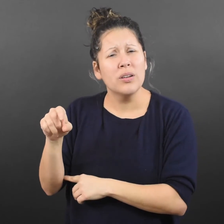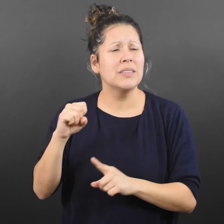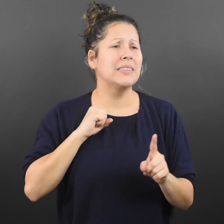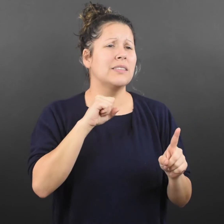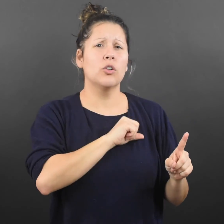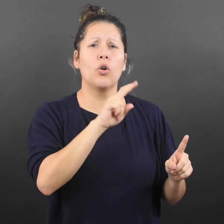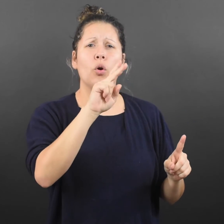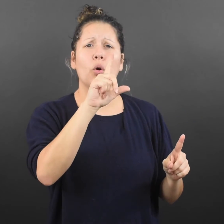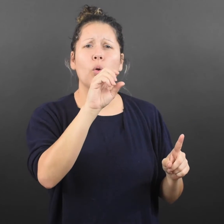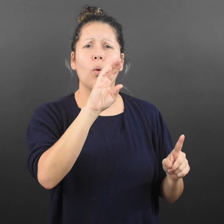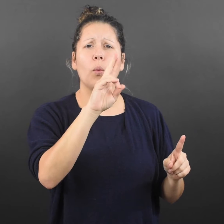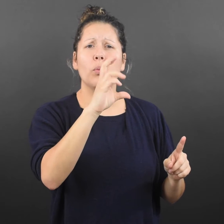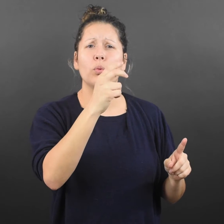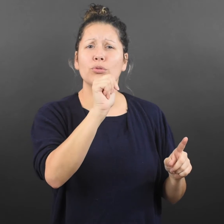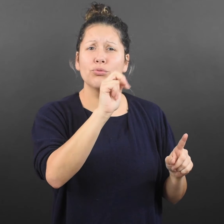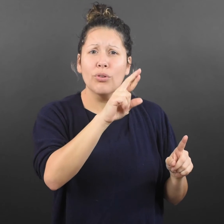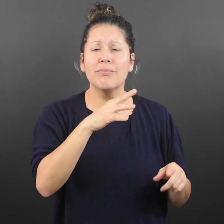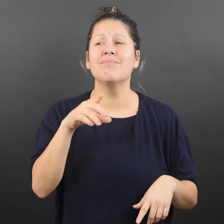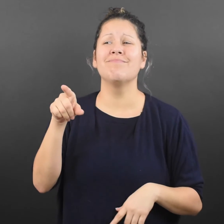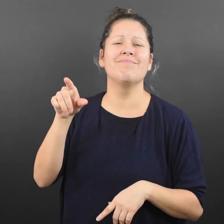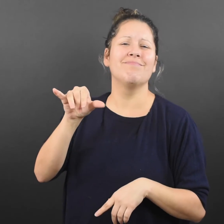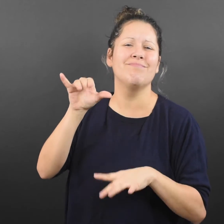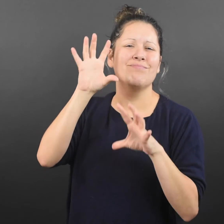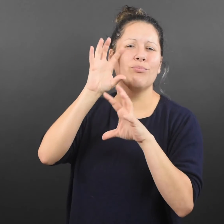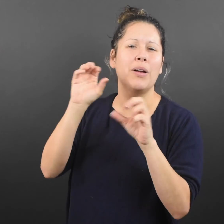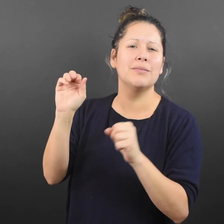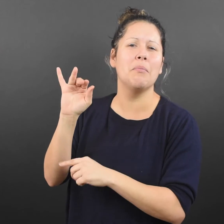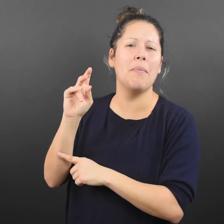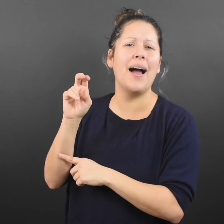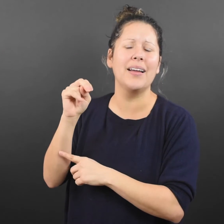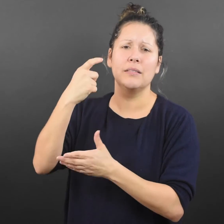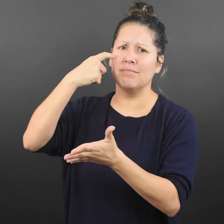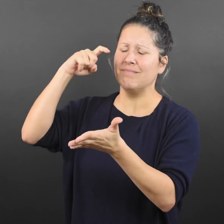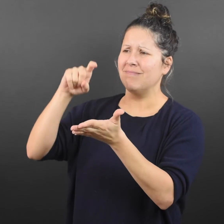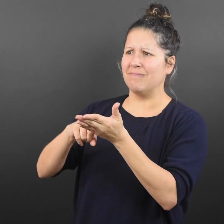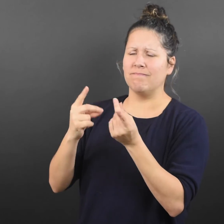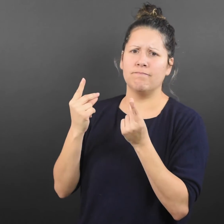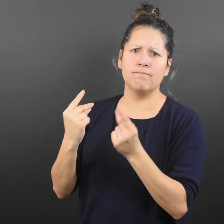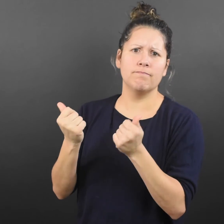recognizing the immense pressure on health care systems across Minnesota right now